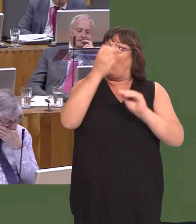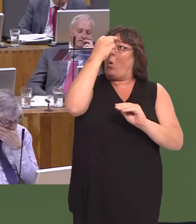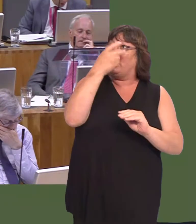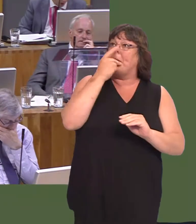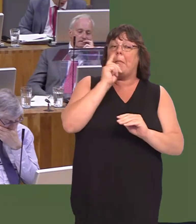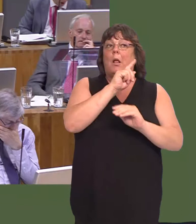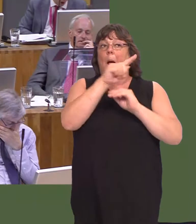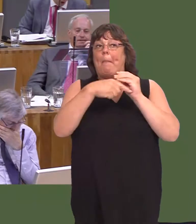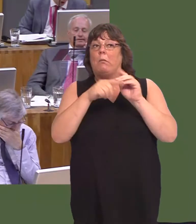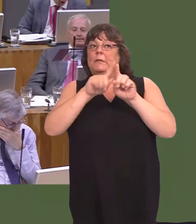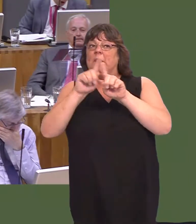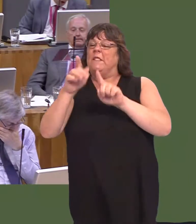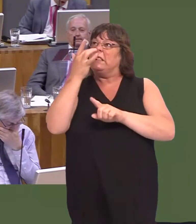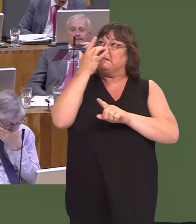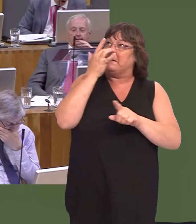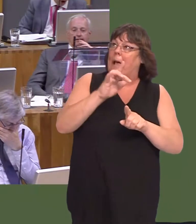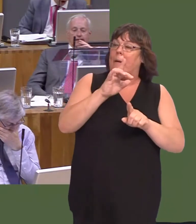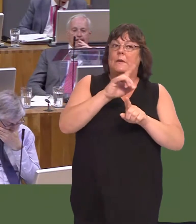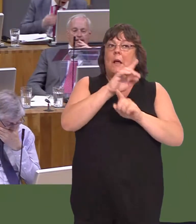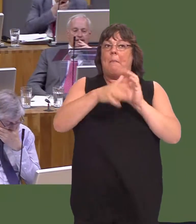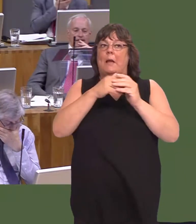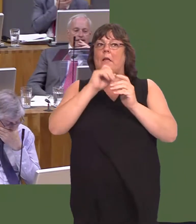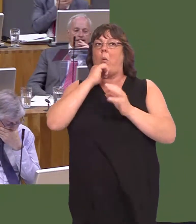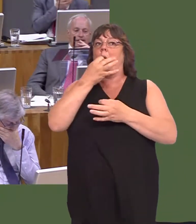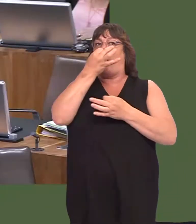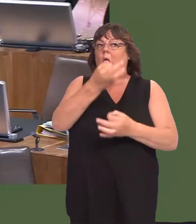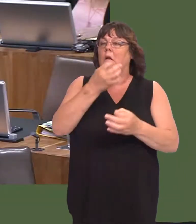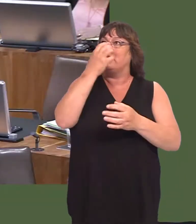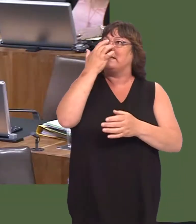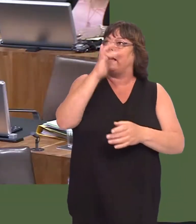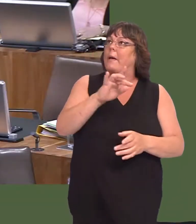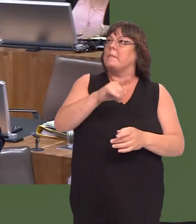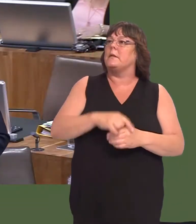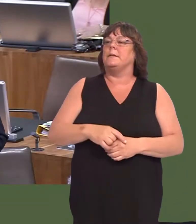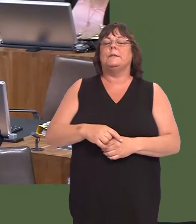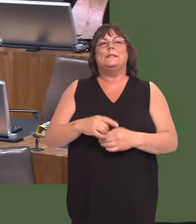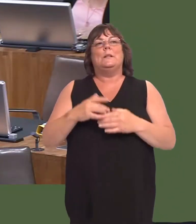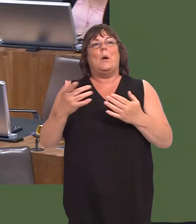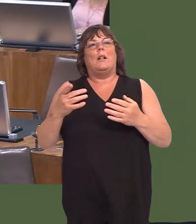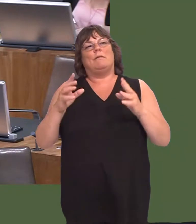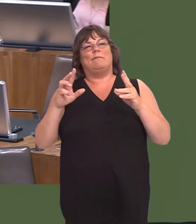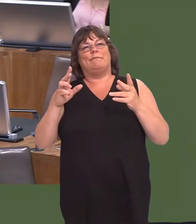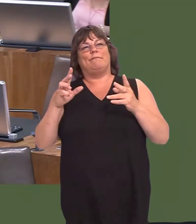and how to avoid falling victim to these scammers? Carwyn Jones: No-cold-calling zones are a part of it, but, of course, they, naturally,